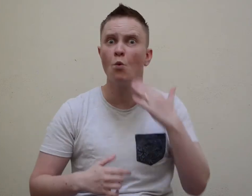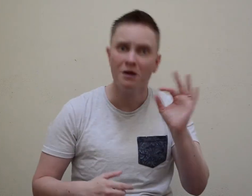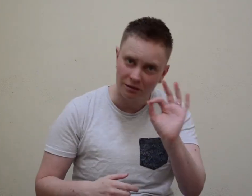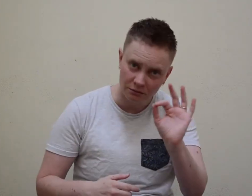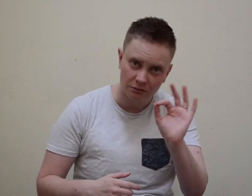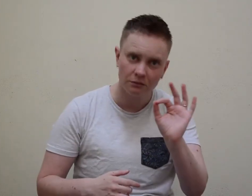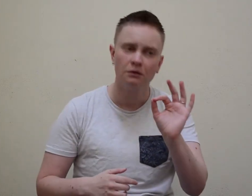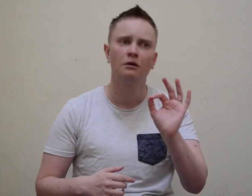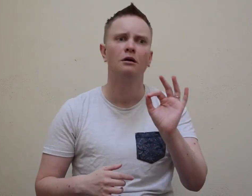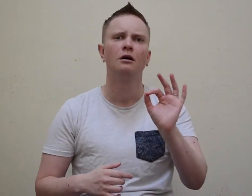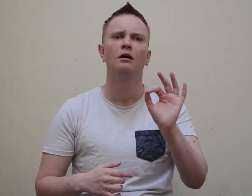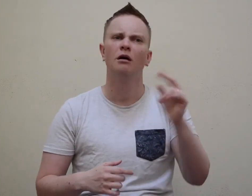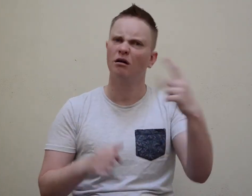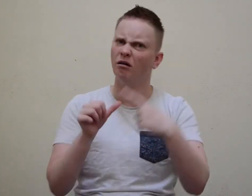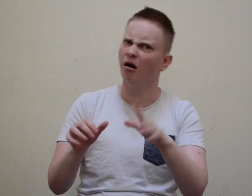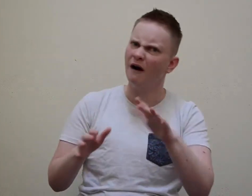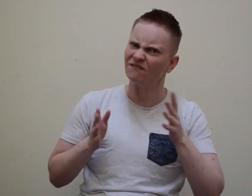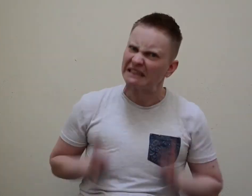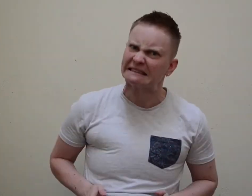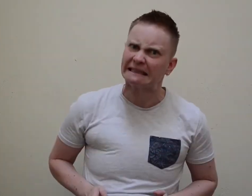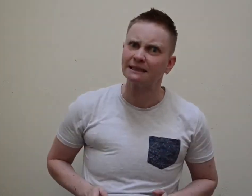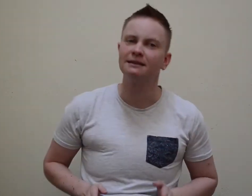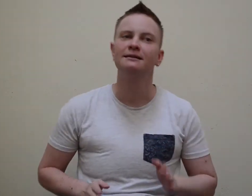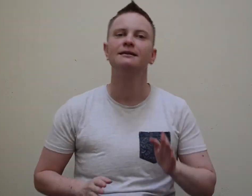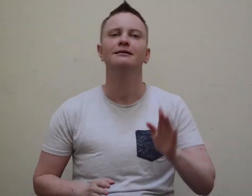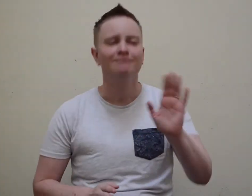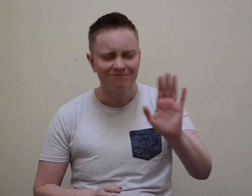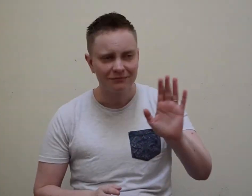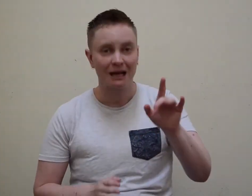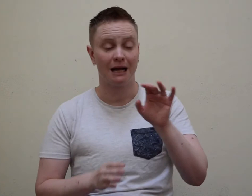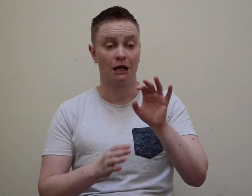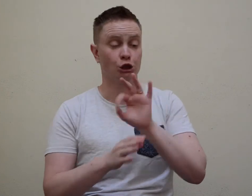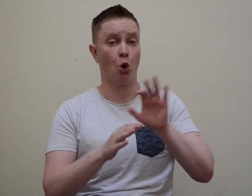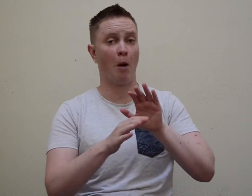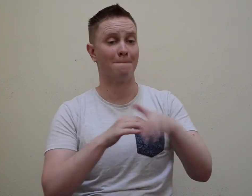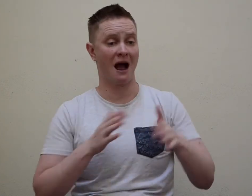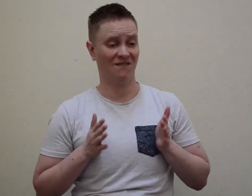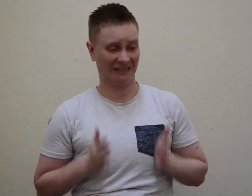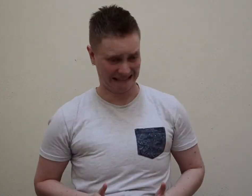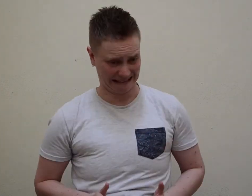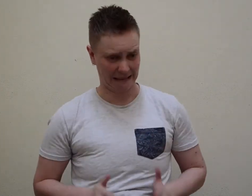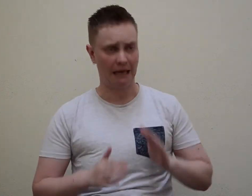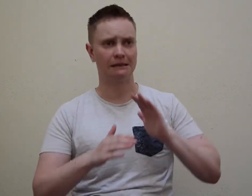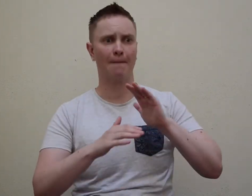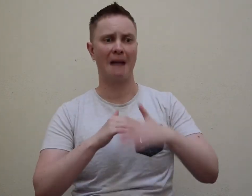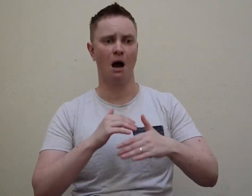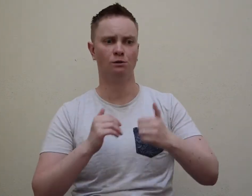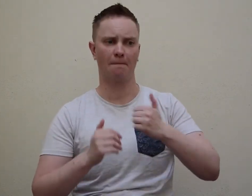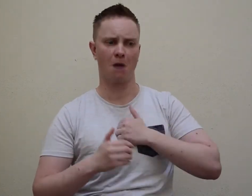I'm not always a woman. No, like you're physically a woman. My response was, it's not about my physical appearance.